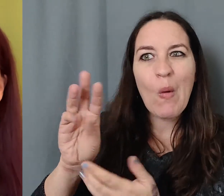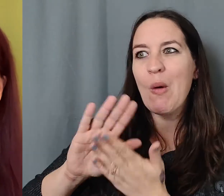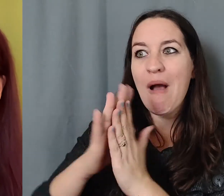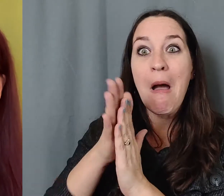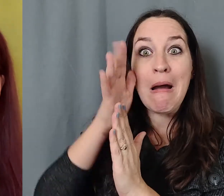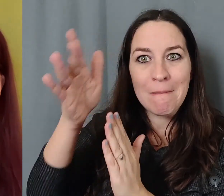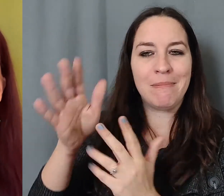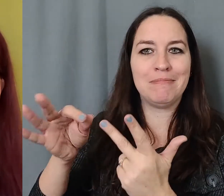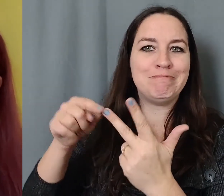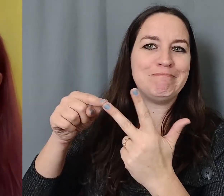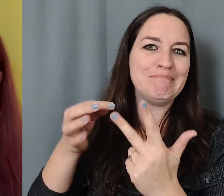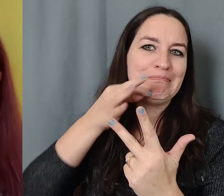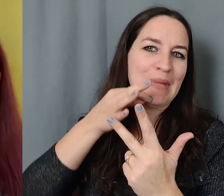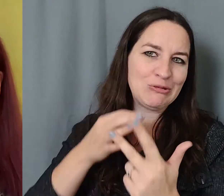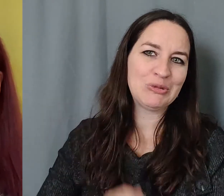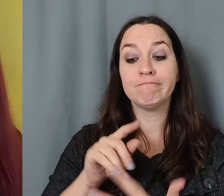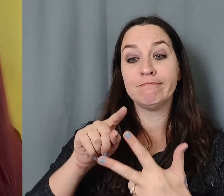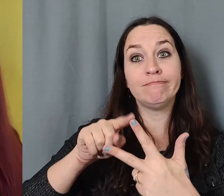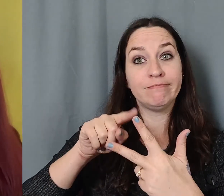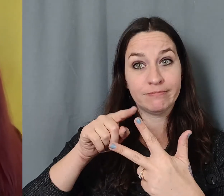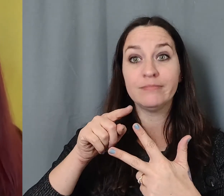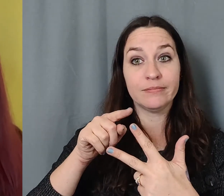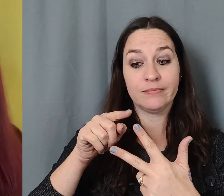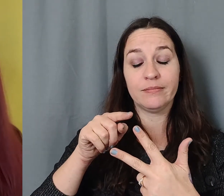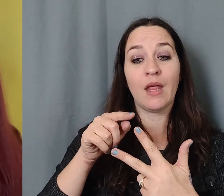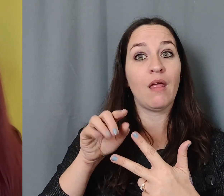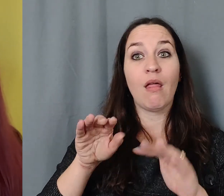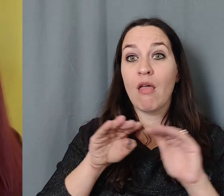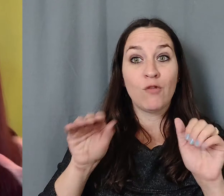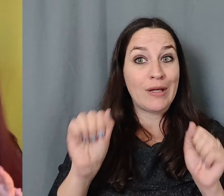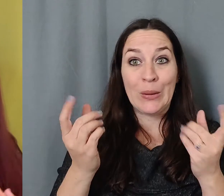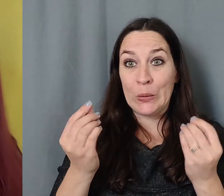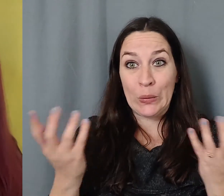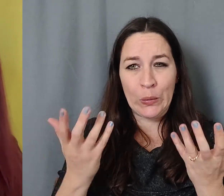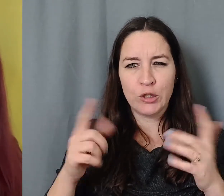you're working on to get you into the mastery level. Also, when you're in the moderate levels, you can start blending skills.